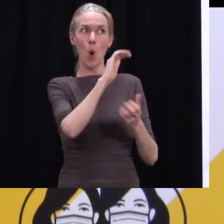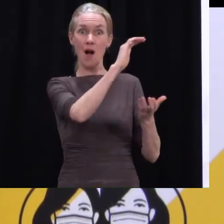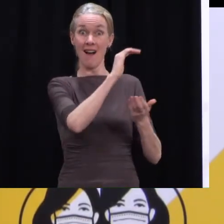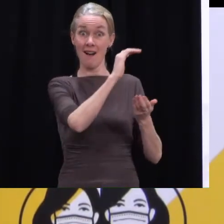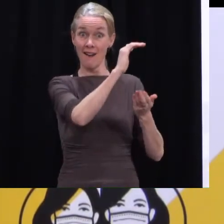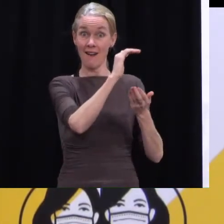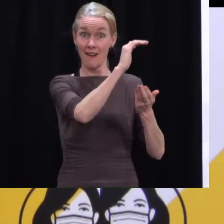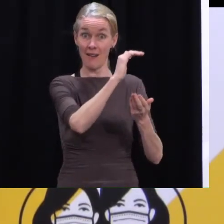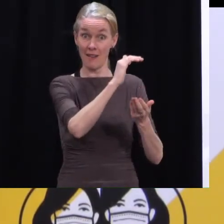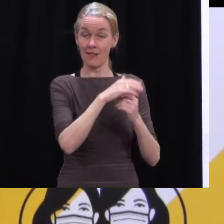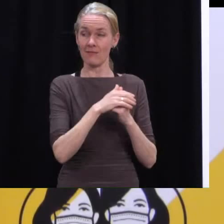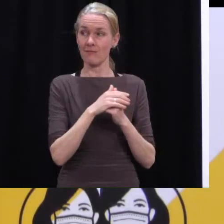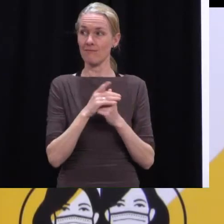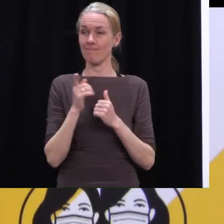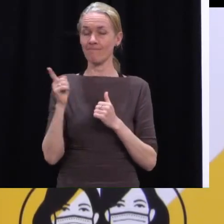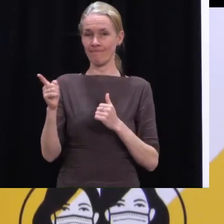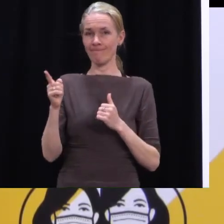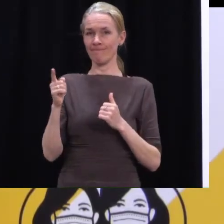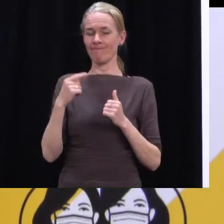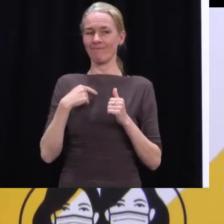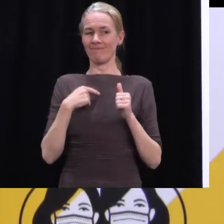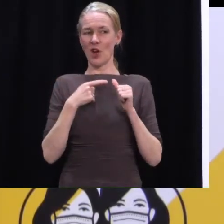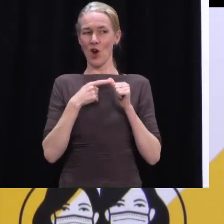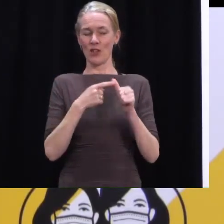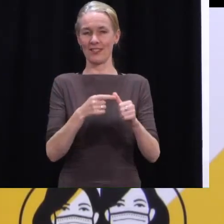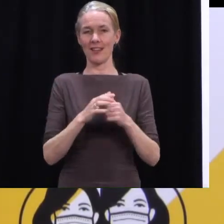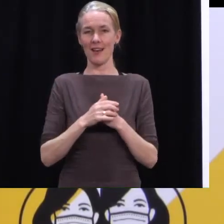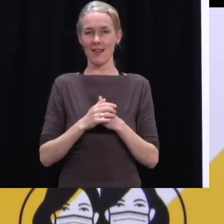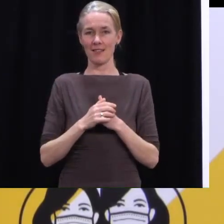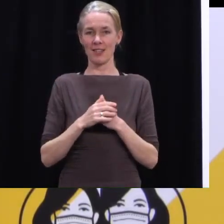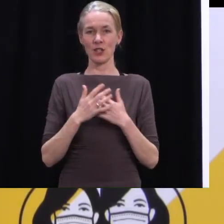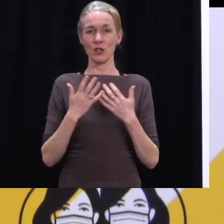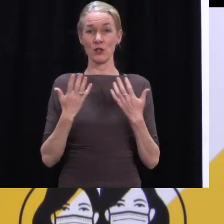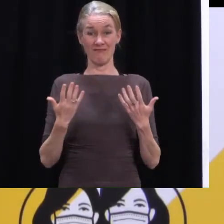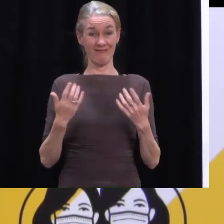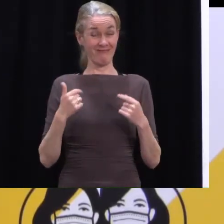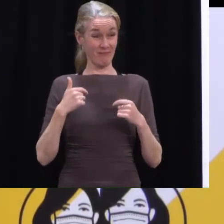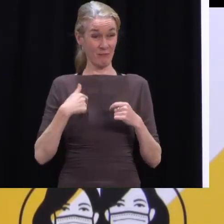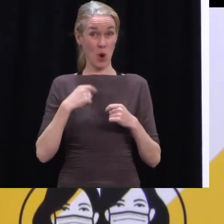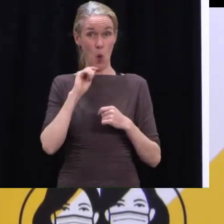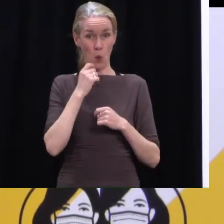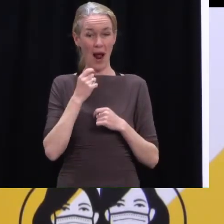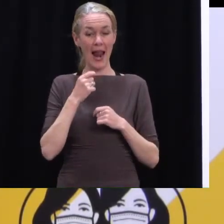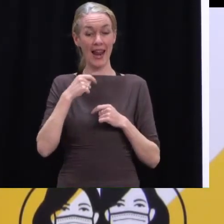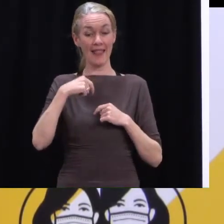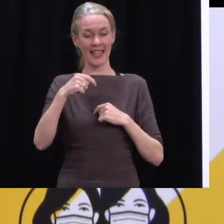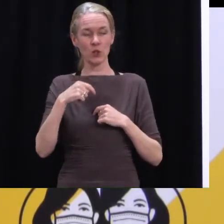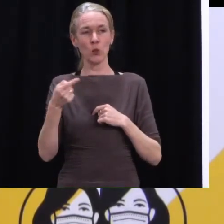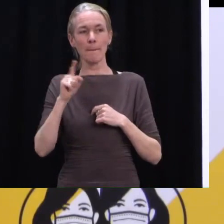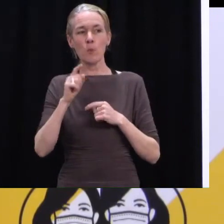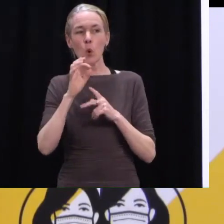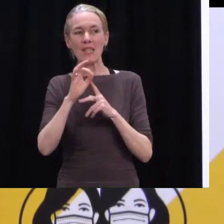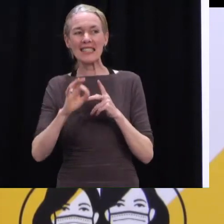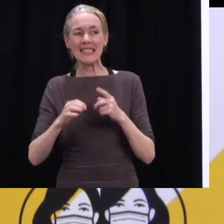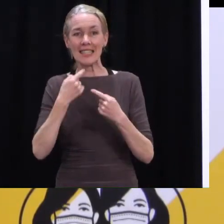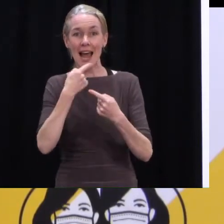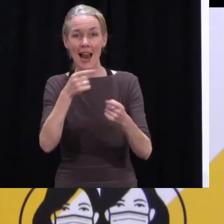to come back to Maori TV. >> Do you have an update on the vaccine supply? >> I don't have